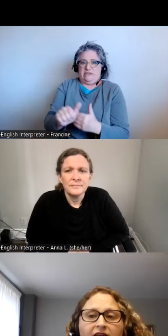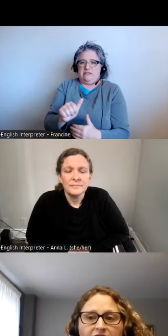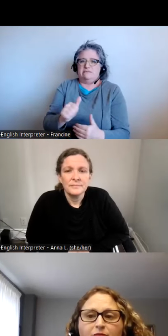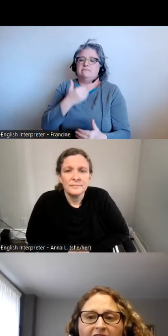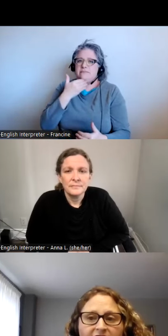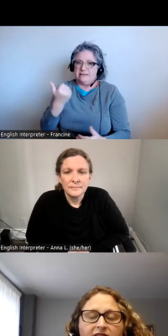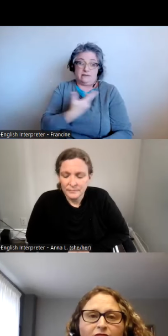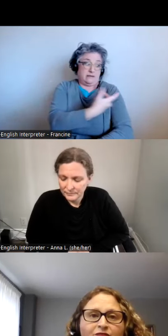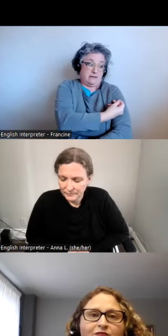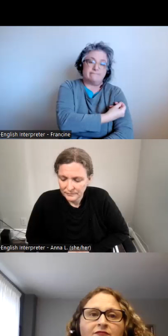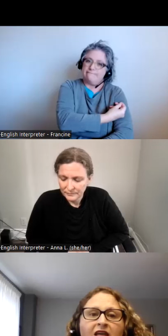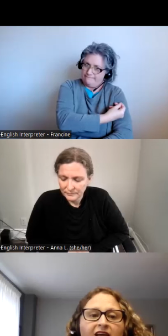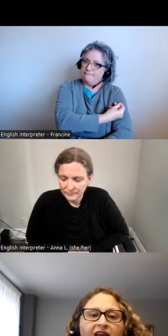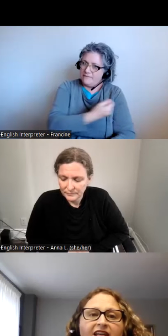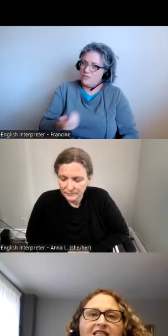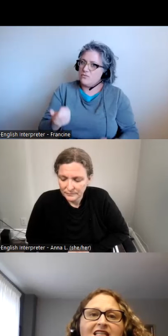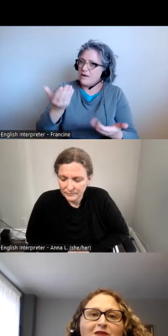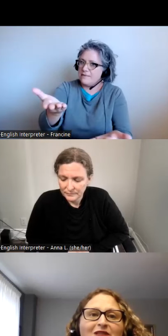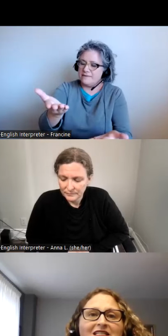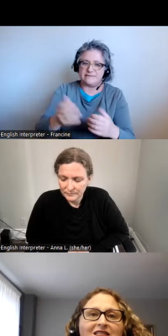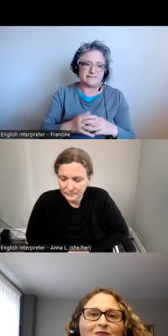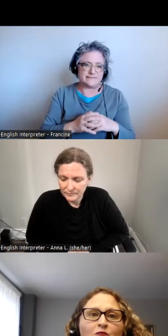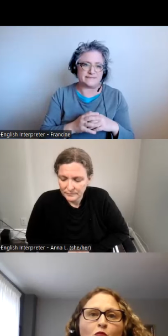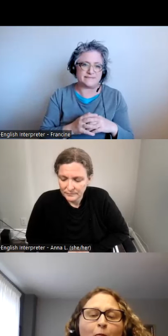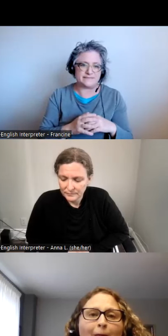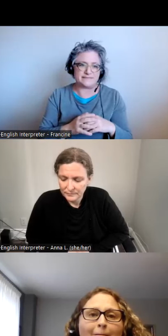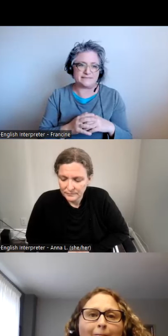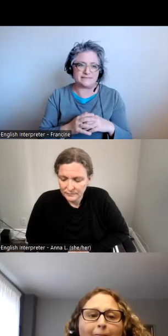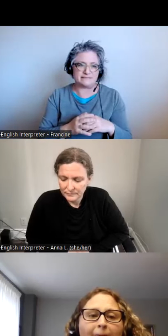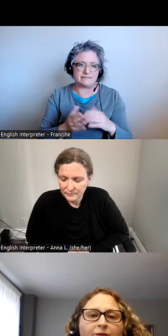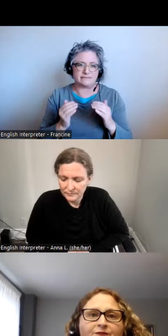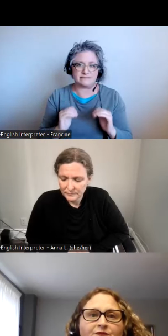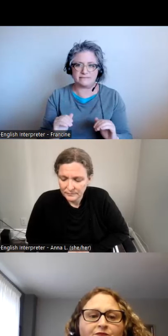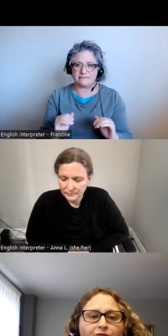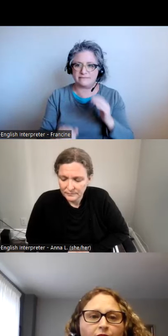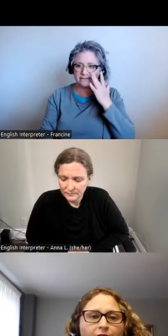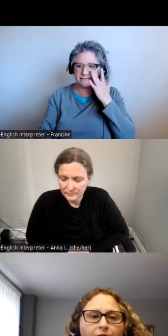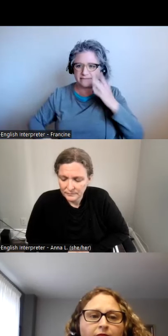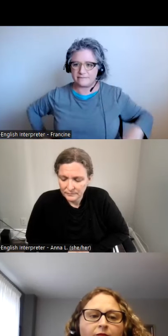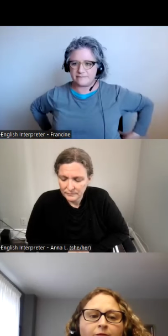don't about at this time with Covid-19, so anything we can do to decrease the incidents of reinfection is